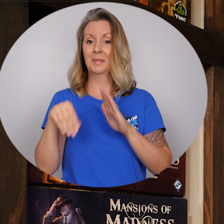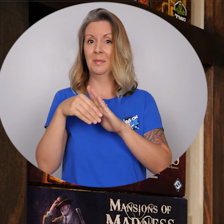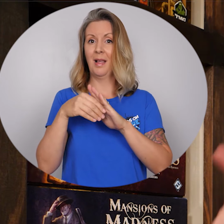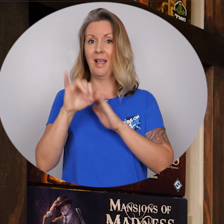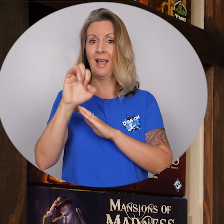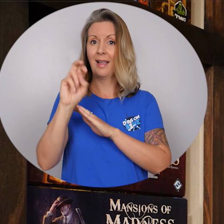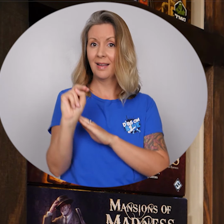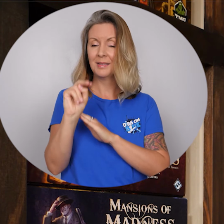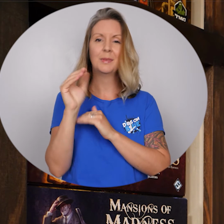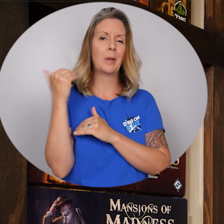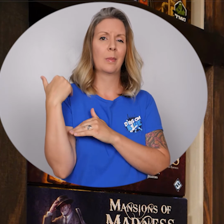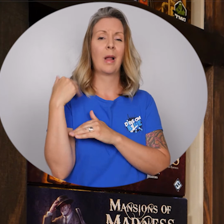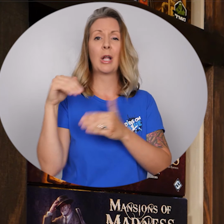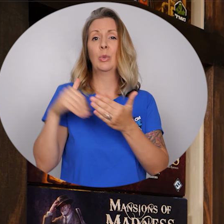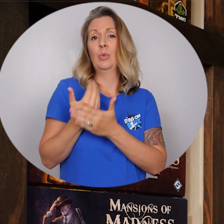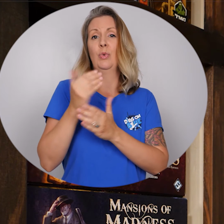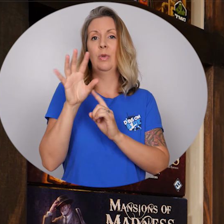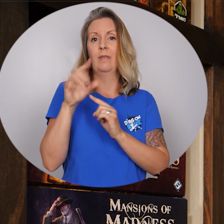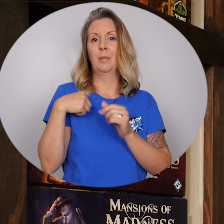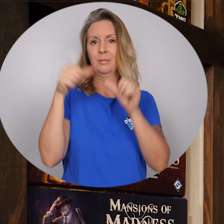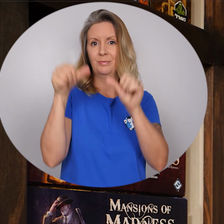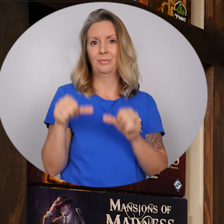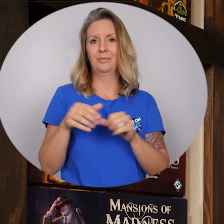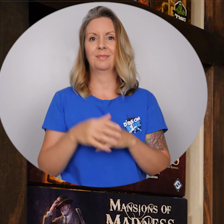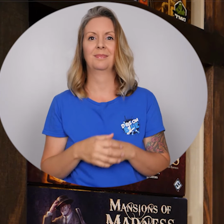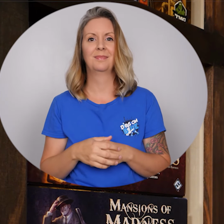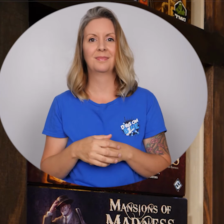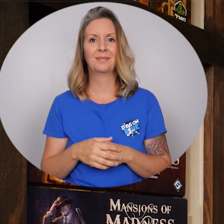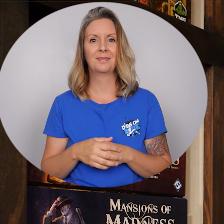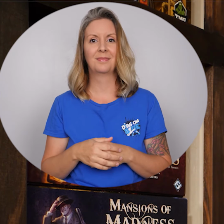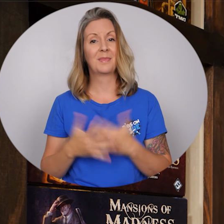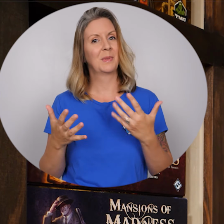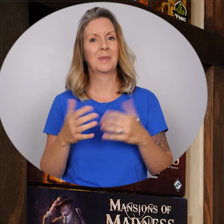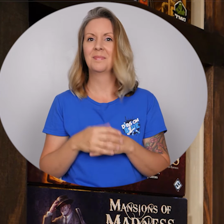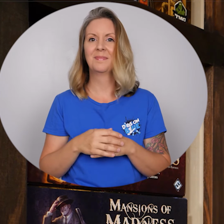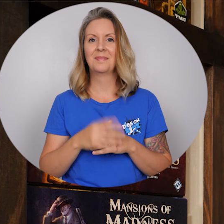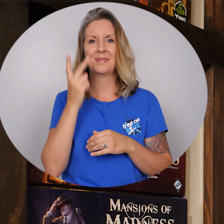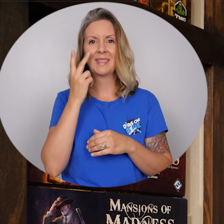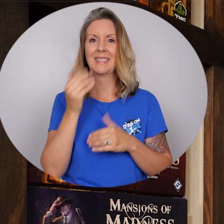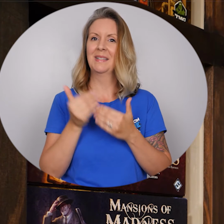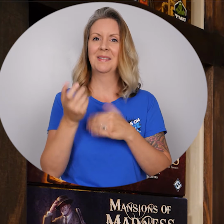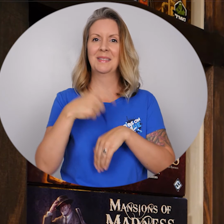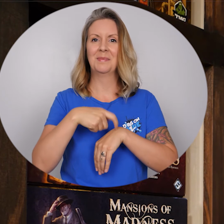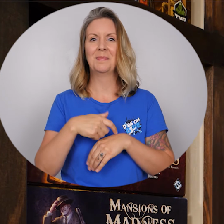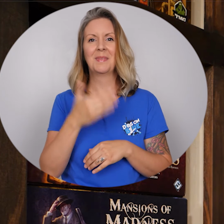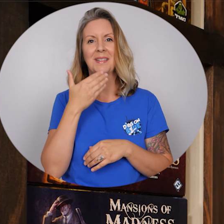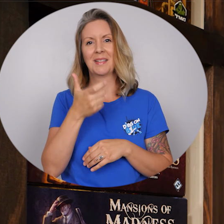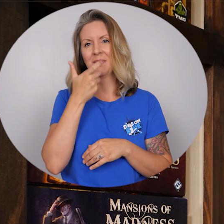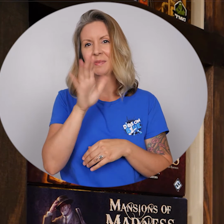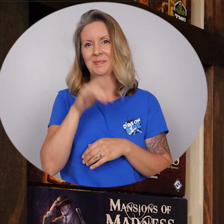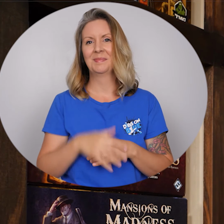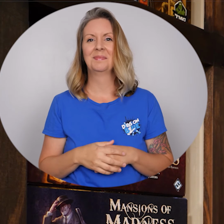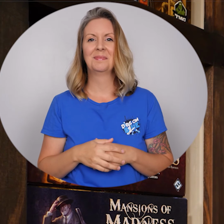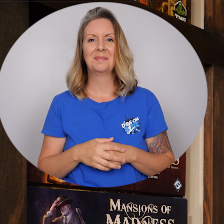that little bell icon so you get a notification any time we post a new video. But, until next time, thanks for watching.